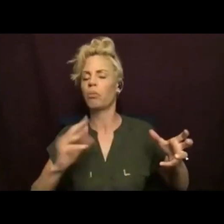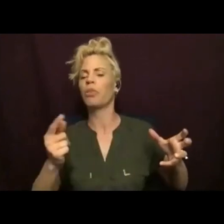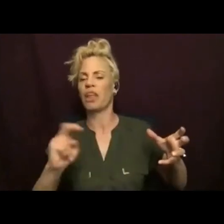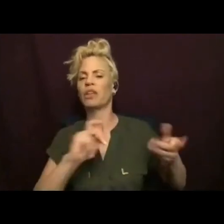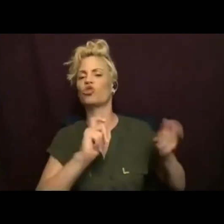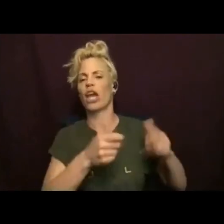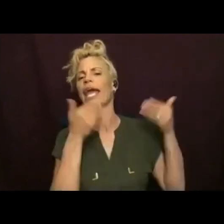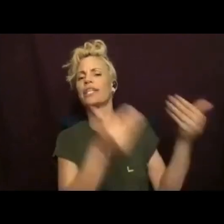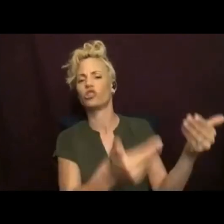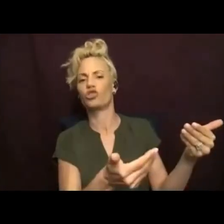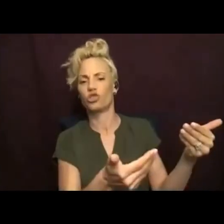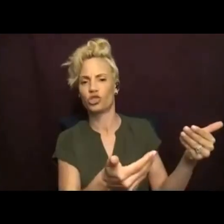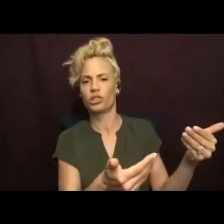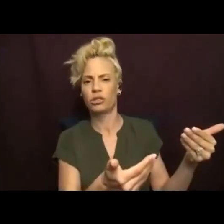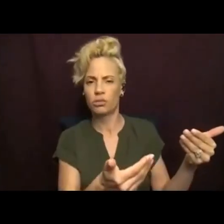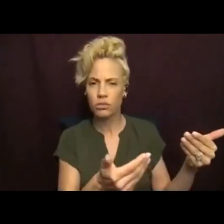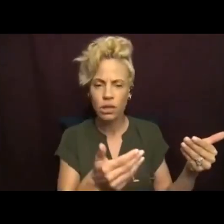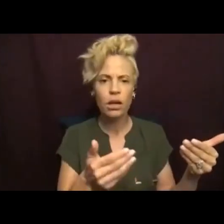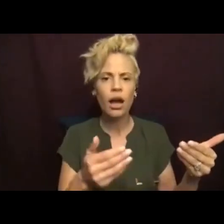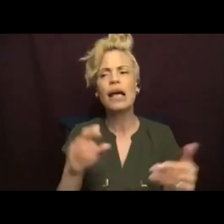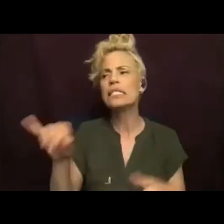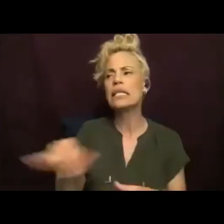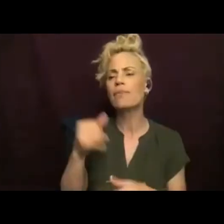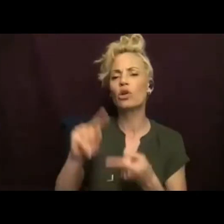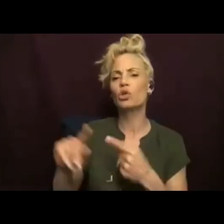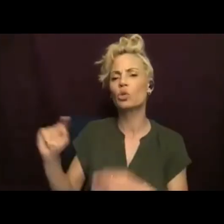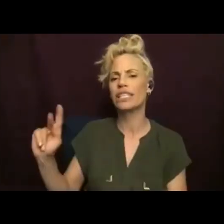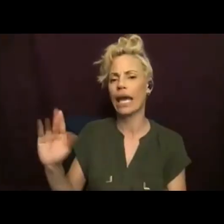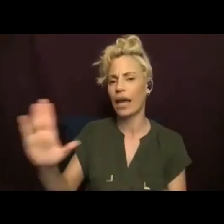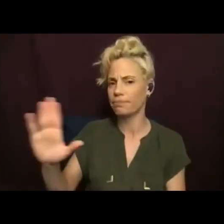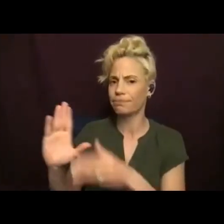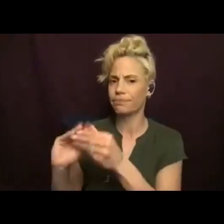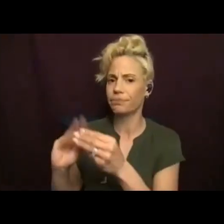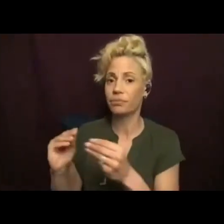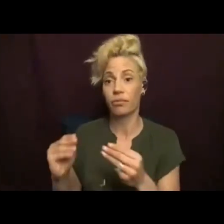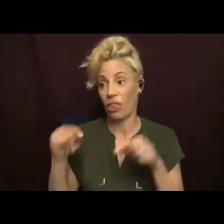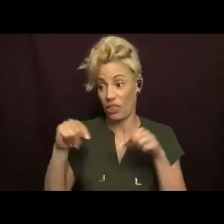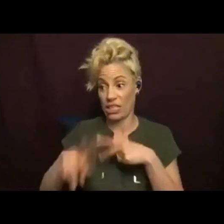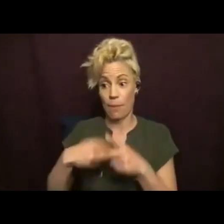And to echo what TK said about so many of these events being virtual,